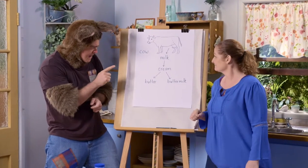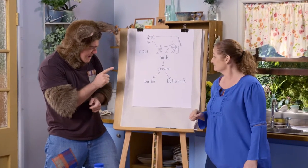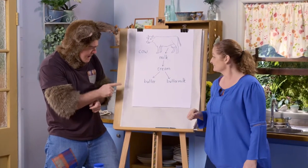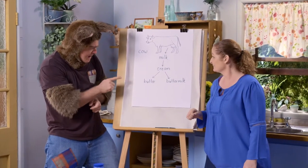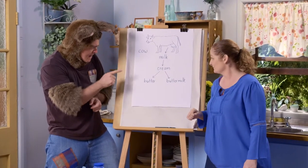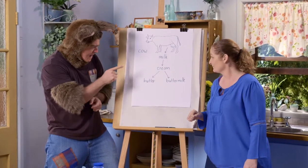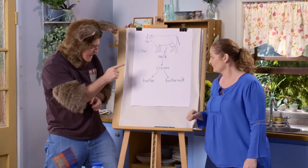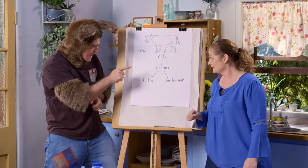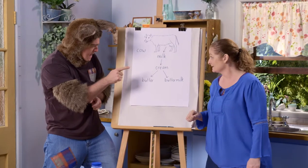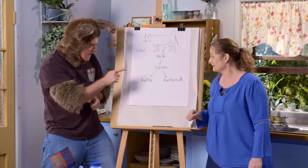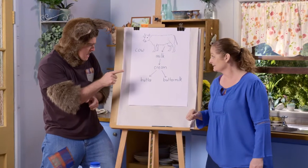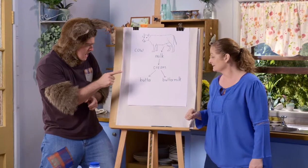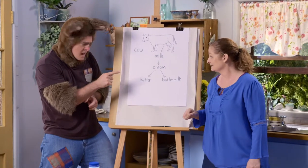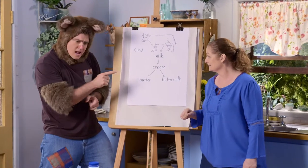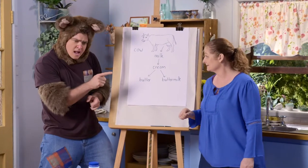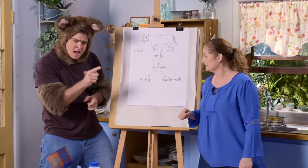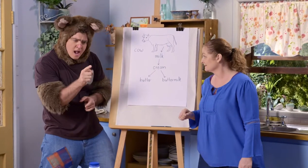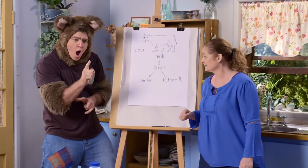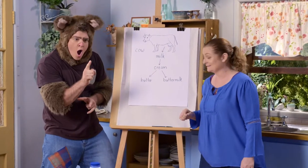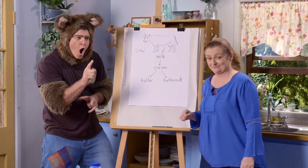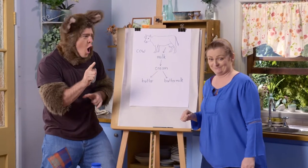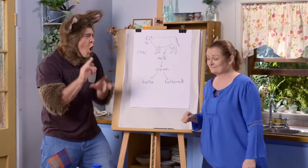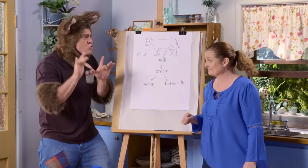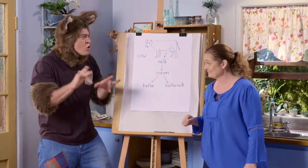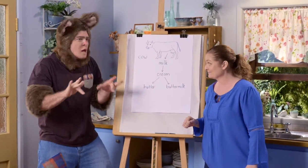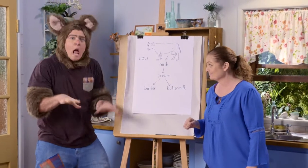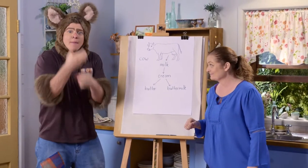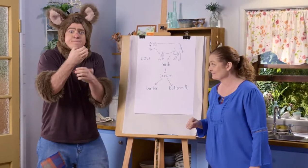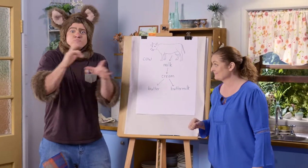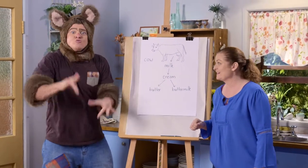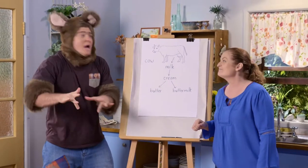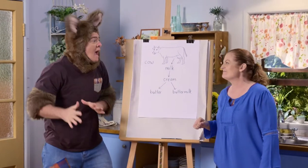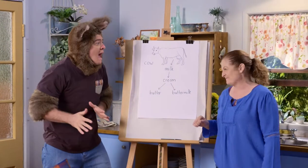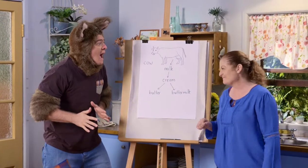There's this and that and, oh... It hasn't separated yet.